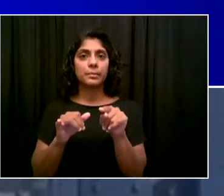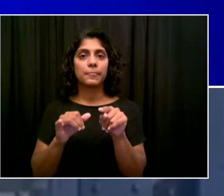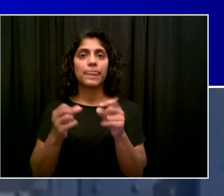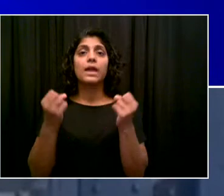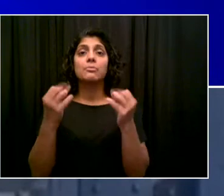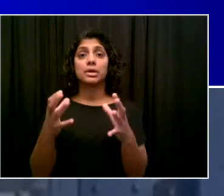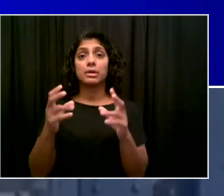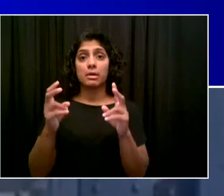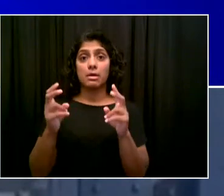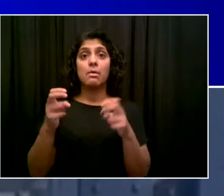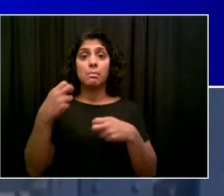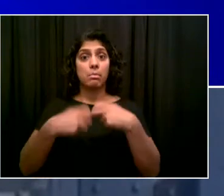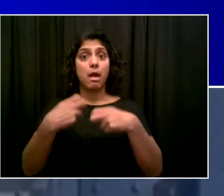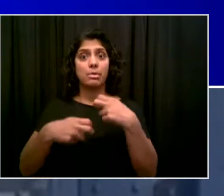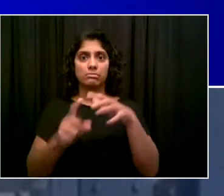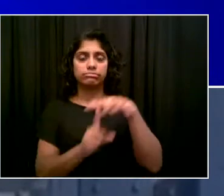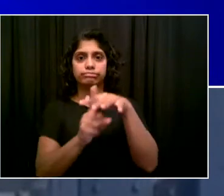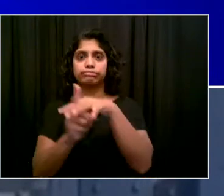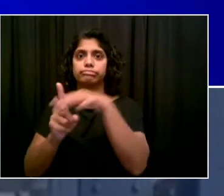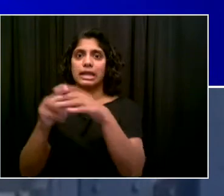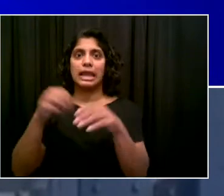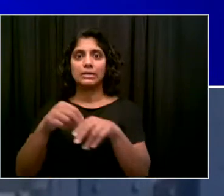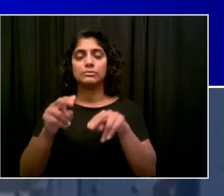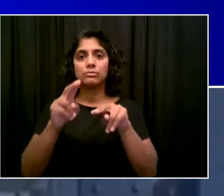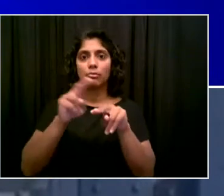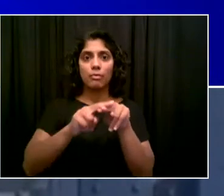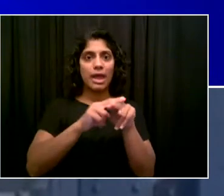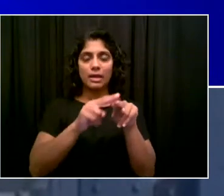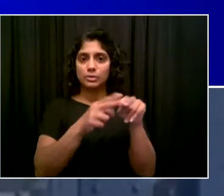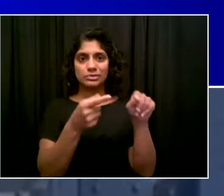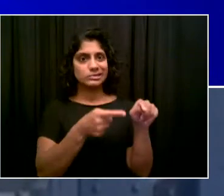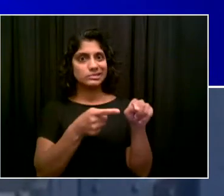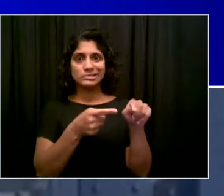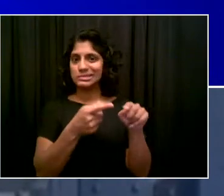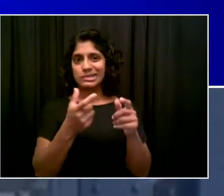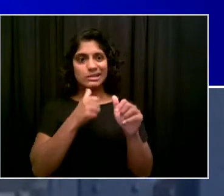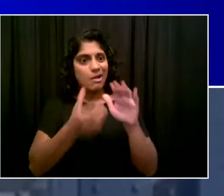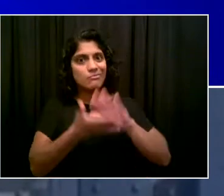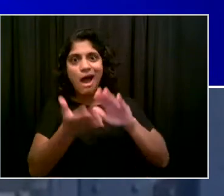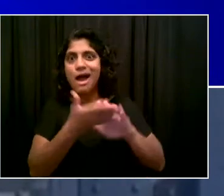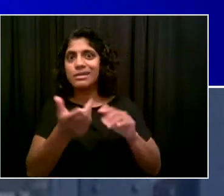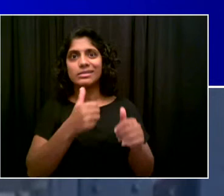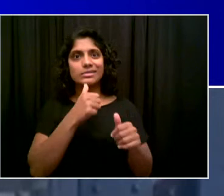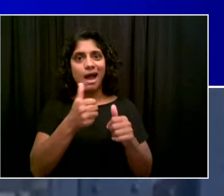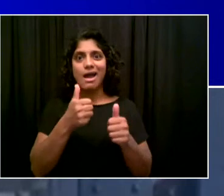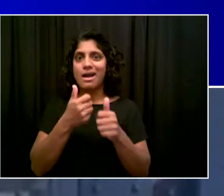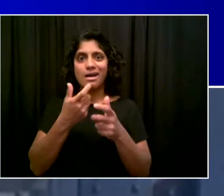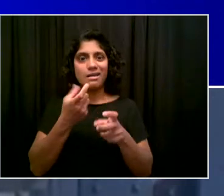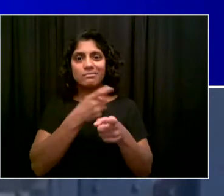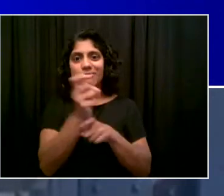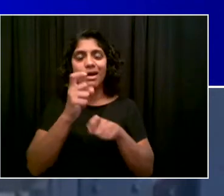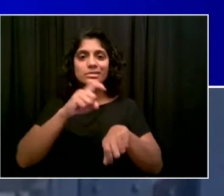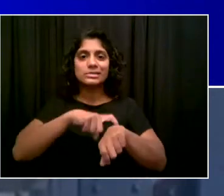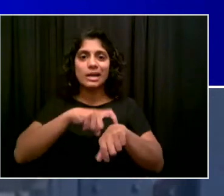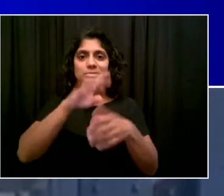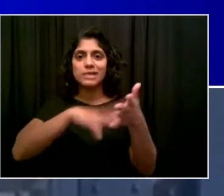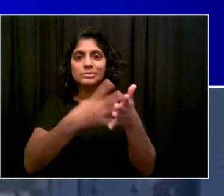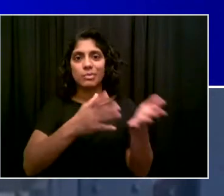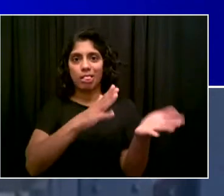THE CITY DOESN'T WORK. THE CITY HEARTBEAT OF THE